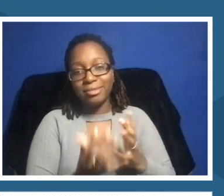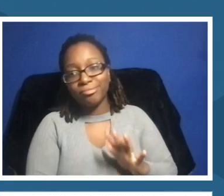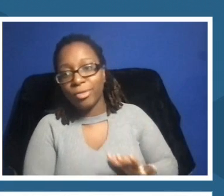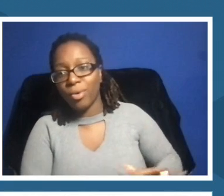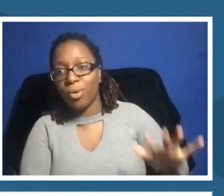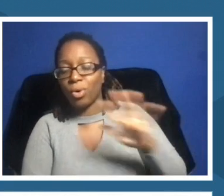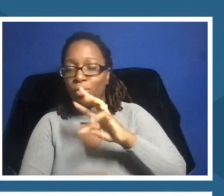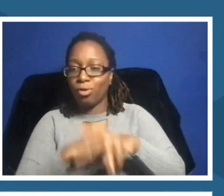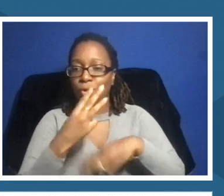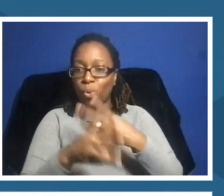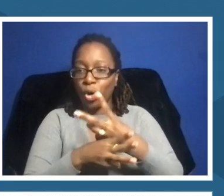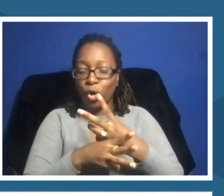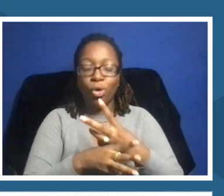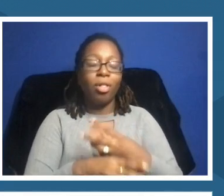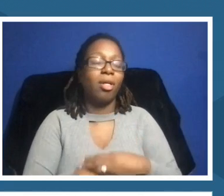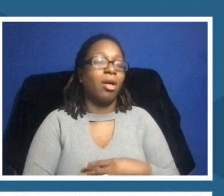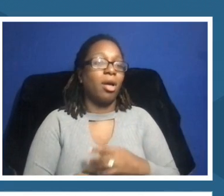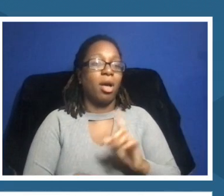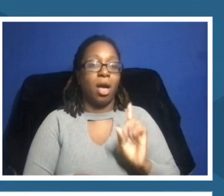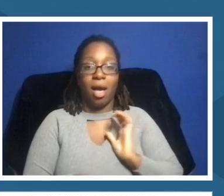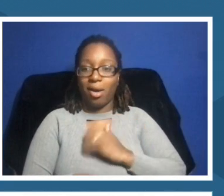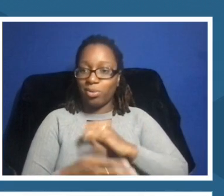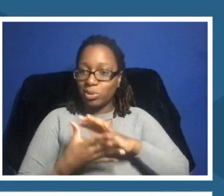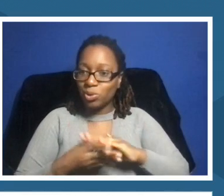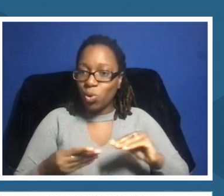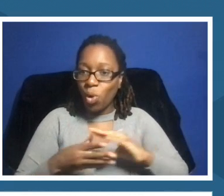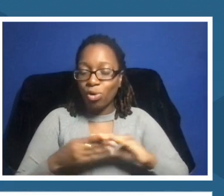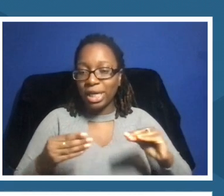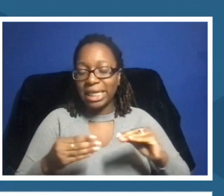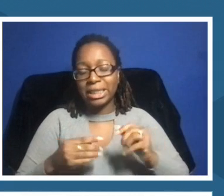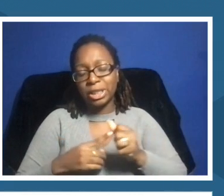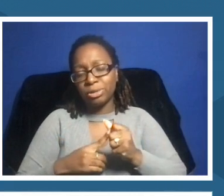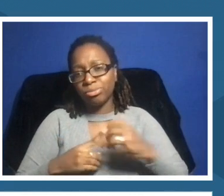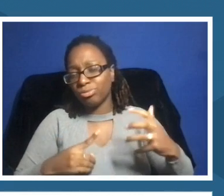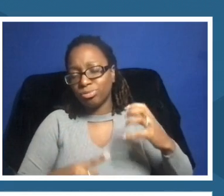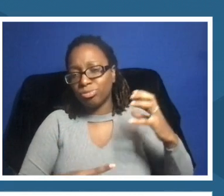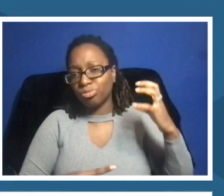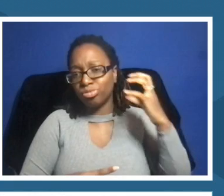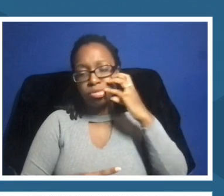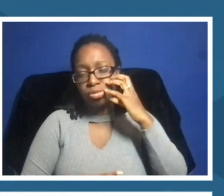presence and stories are even bigger and